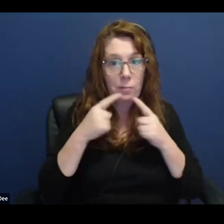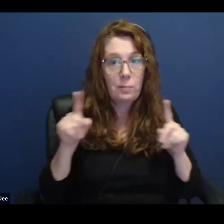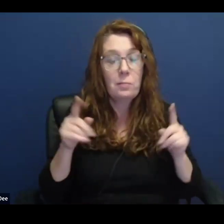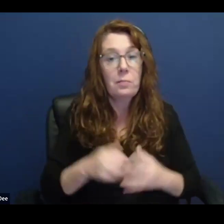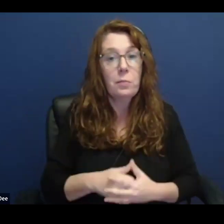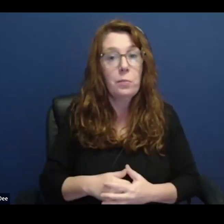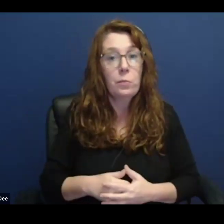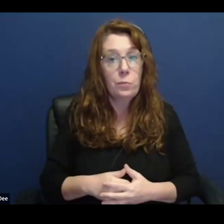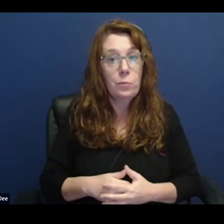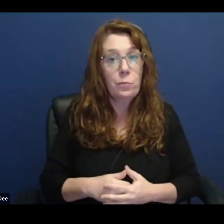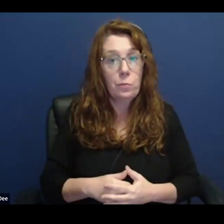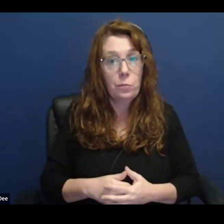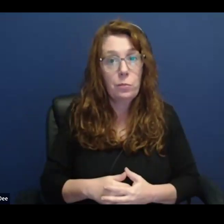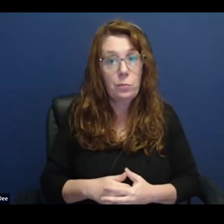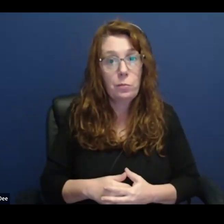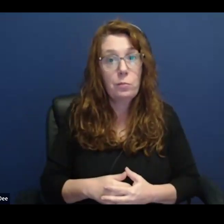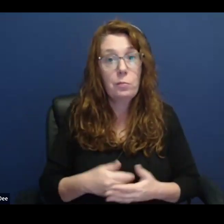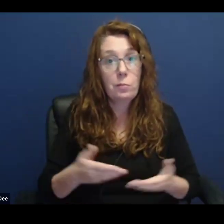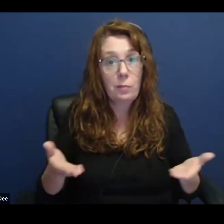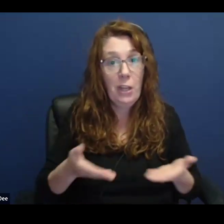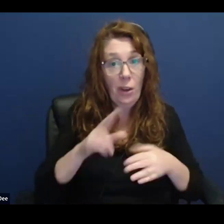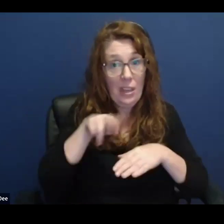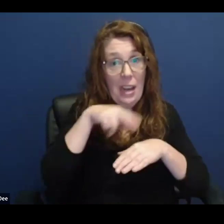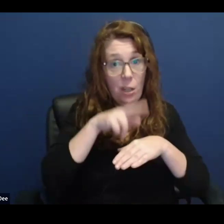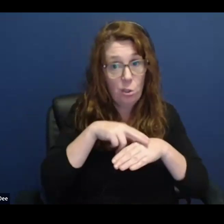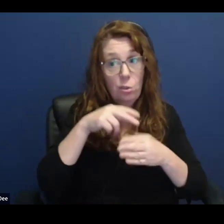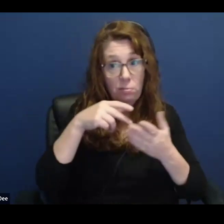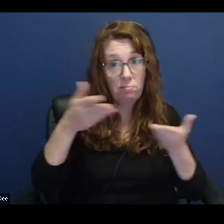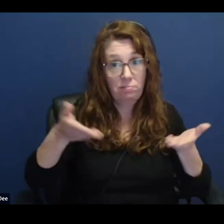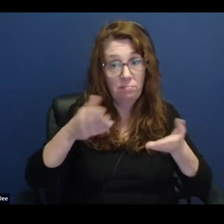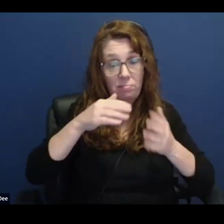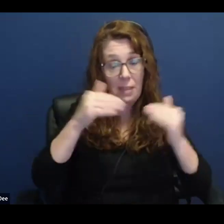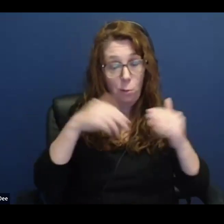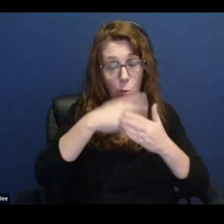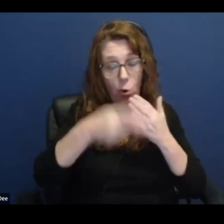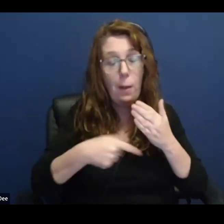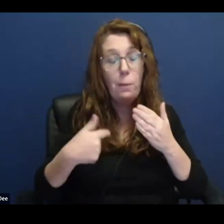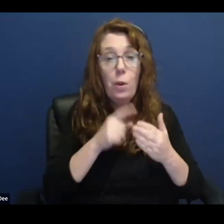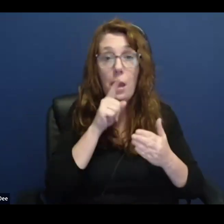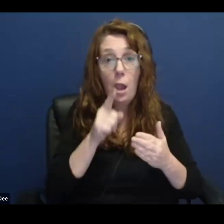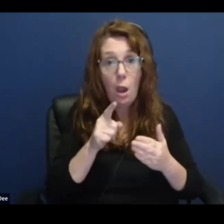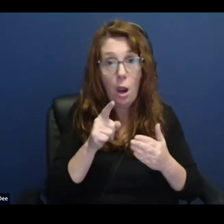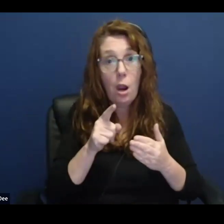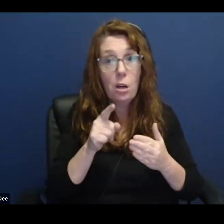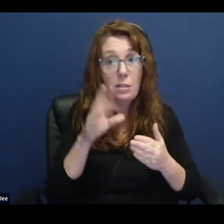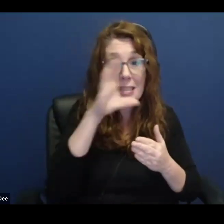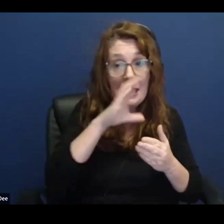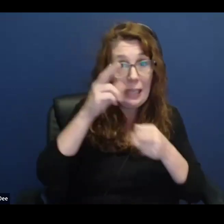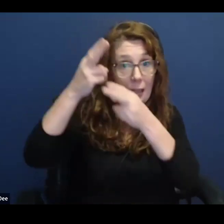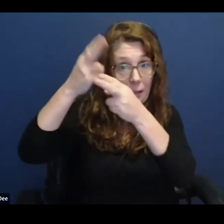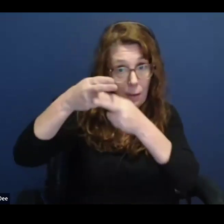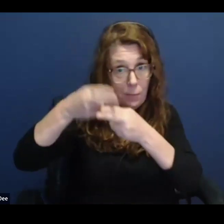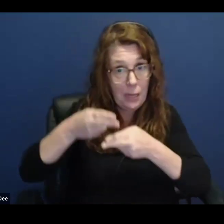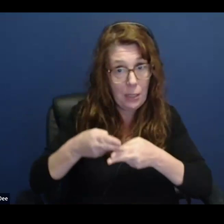make is that we at the National NAGPRA program are currently seeking nominations to the NAGPRA review